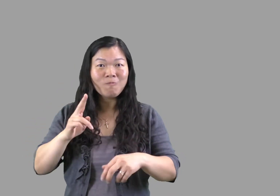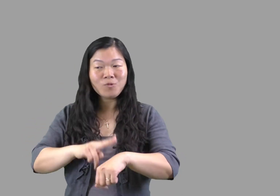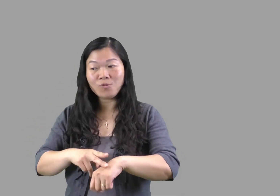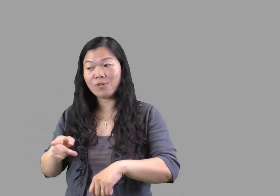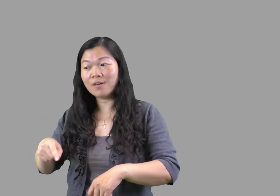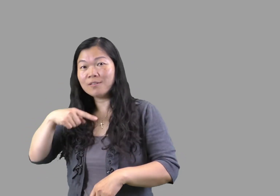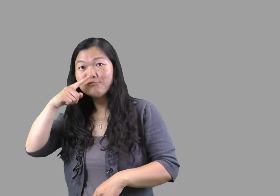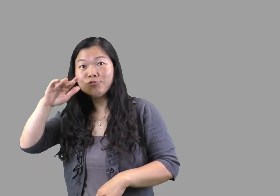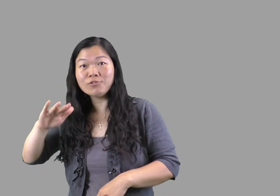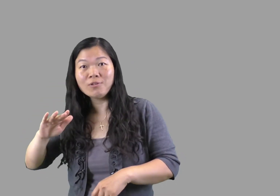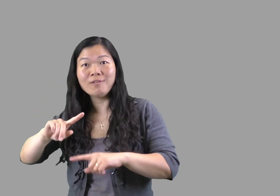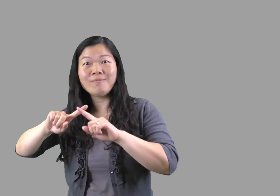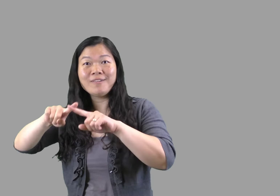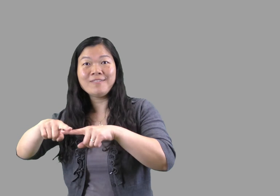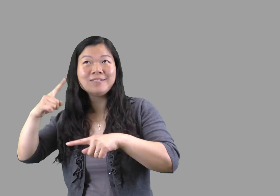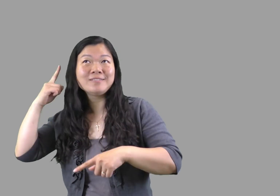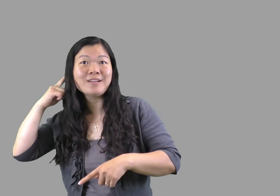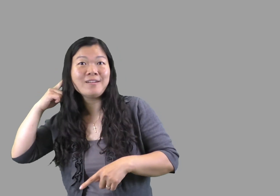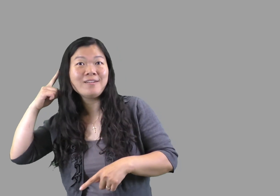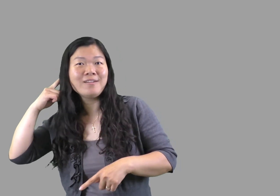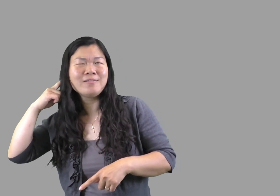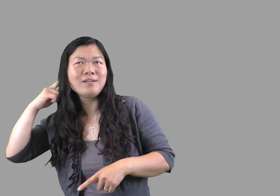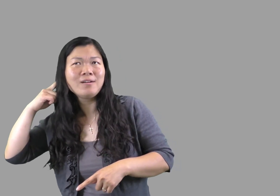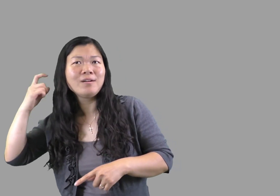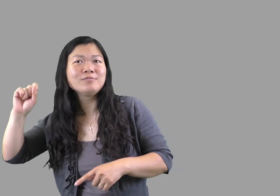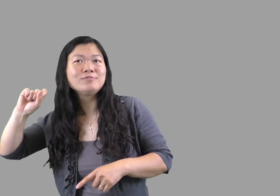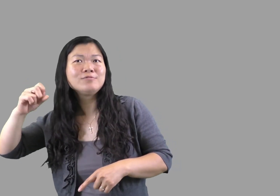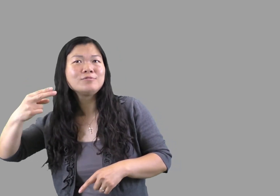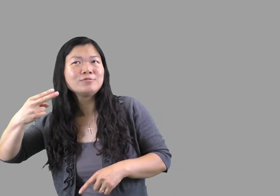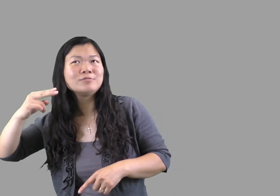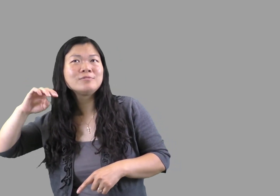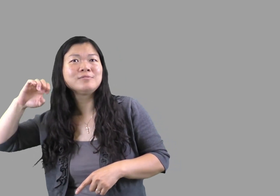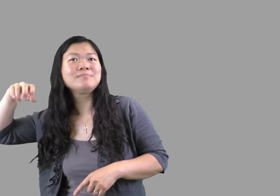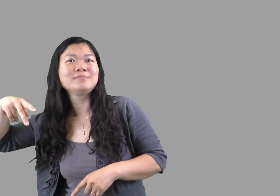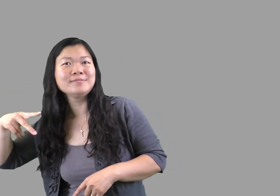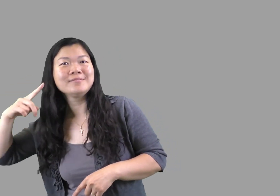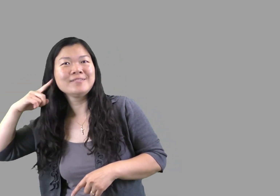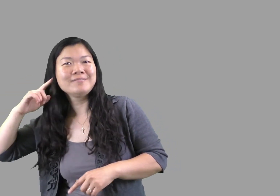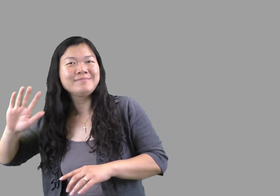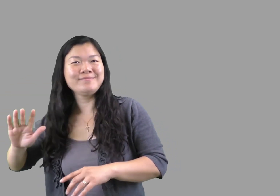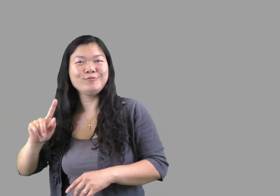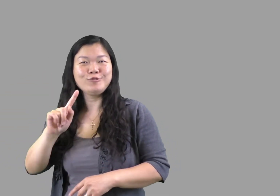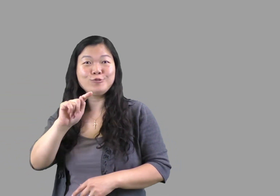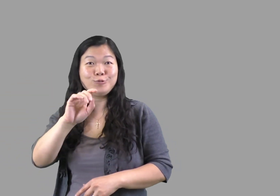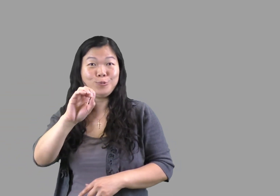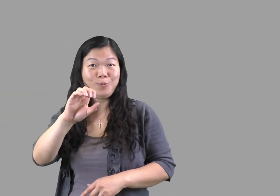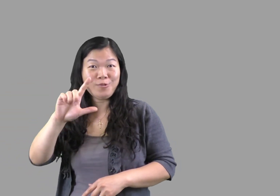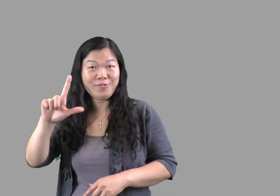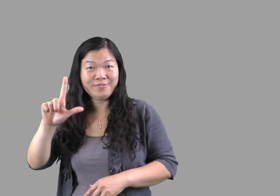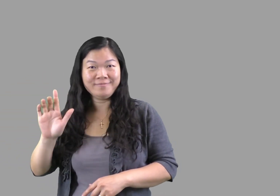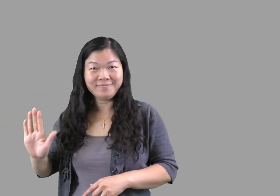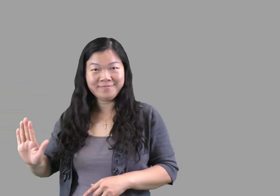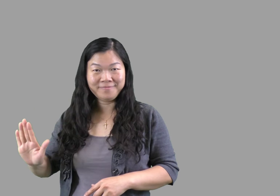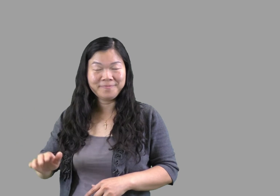Naturally, hearing children rely on sound as a learning tool.